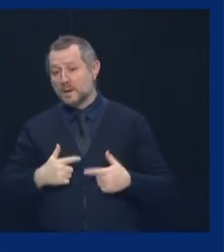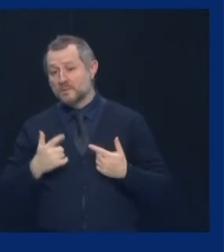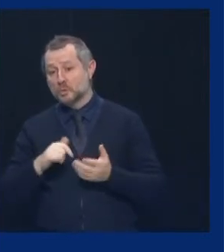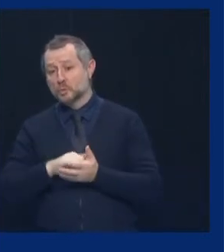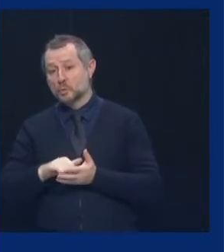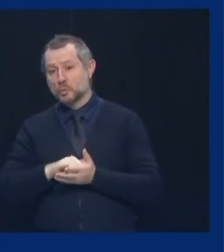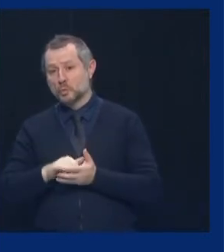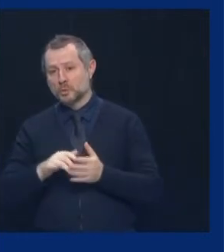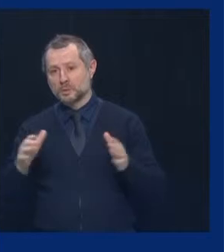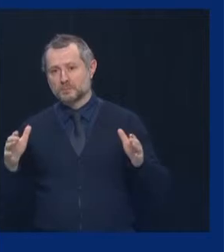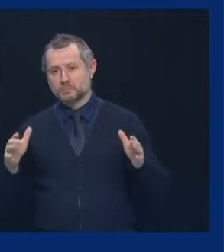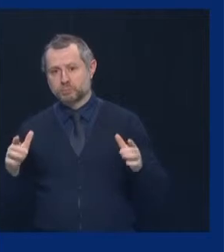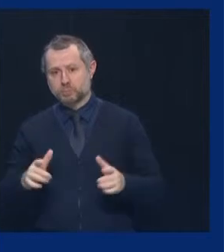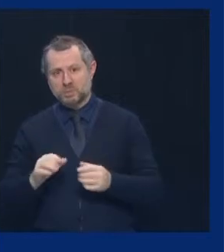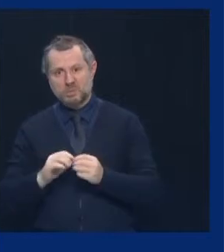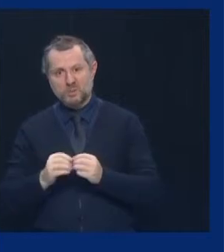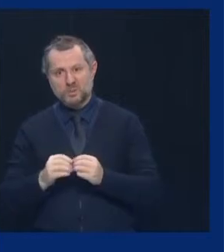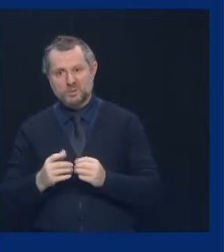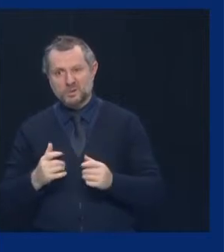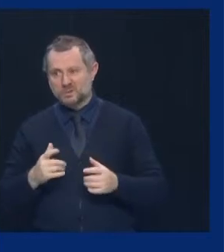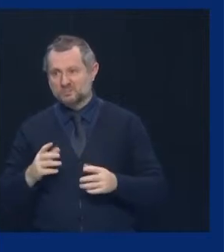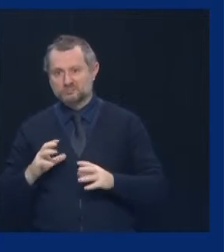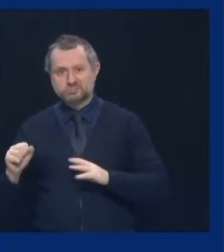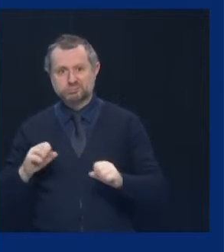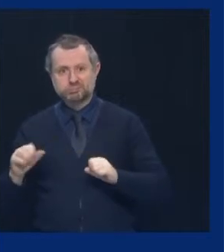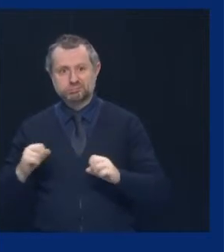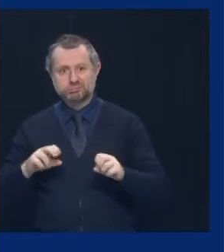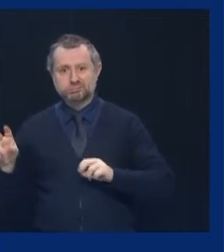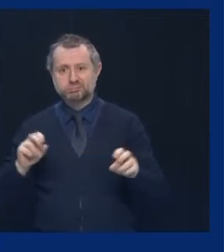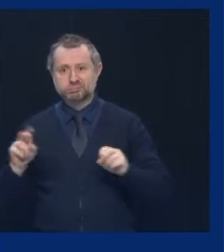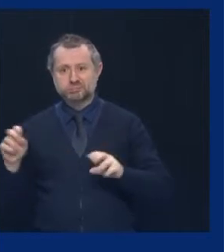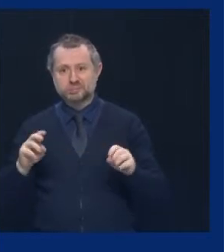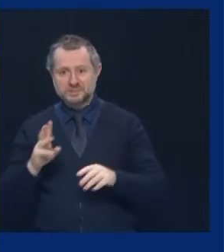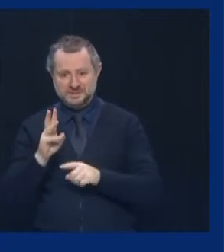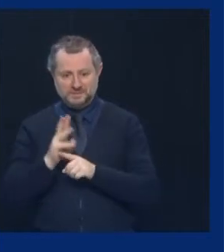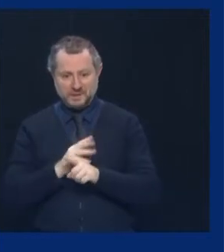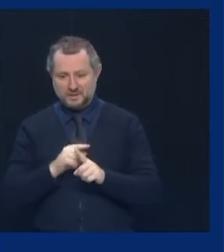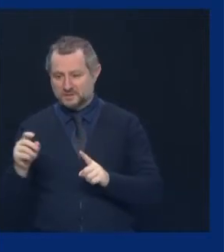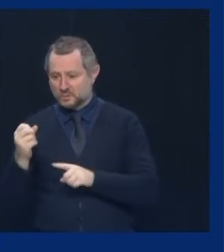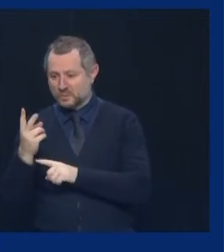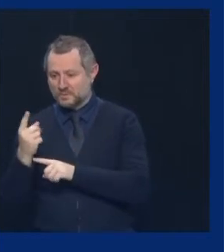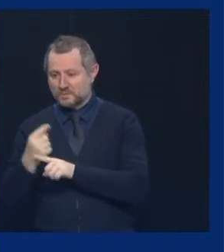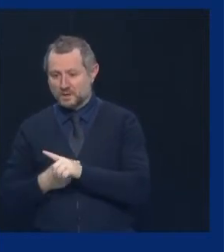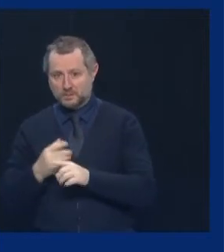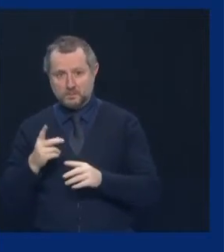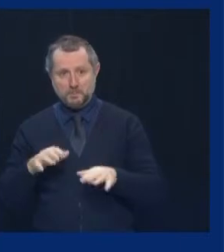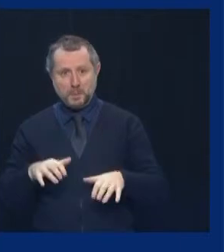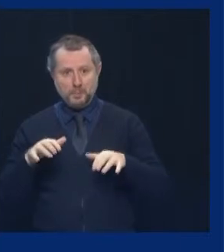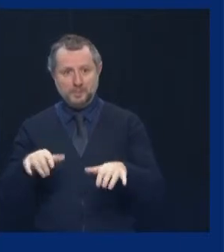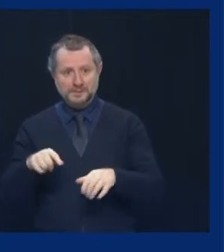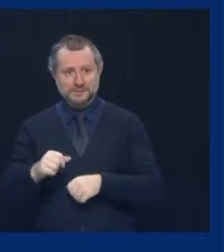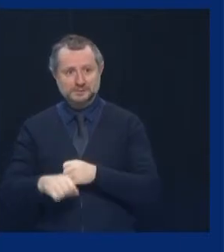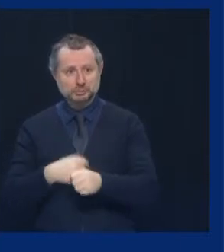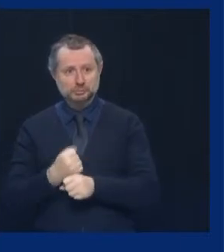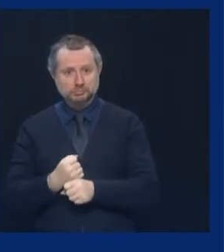BUREAU THAT SHOWS PRELIMINARY POPULATION NUMBERS HAVING DECLINED IN NEW YORK OVER, I